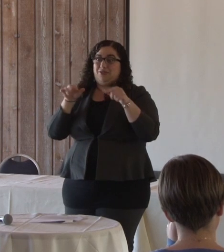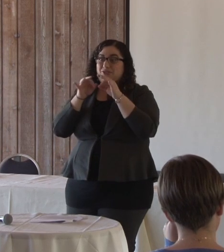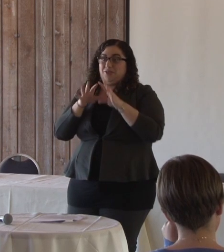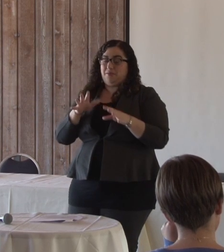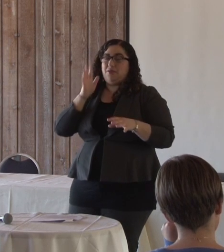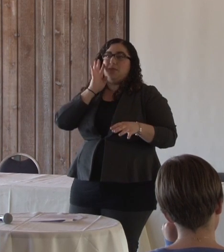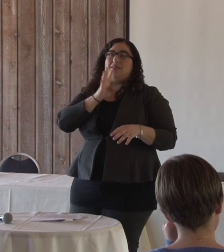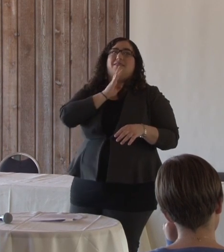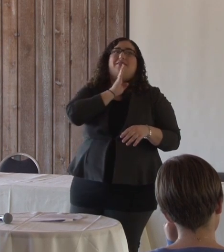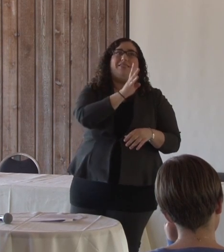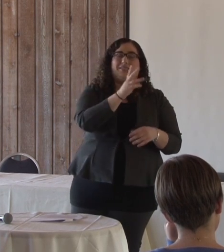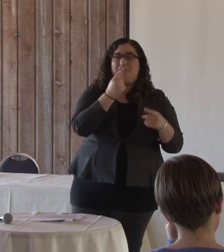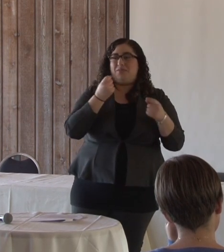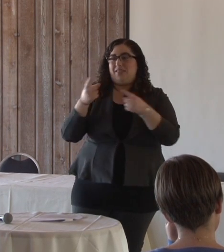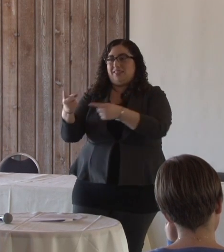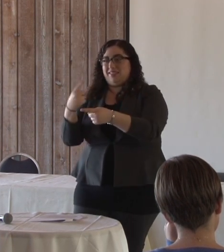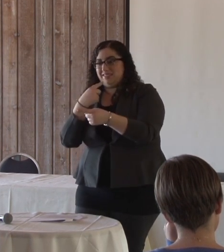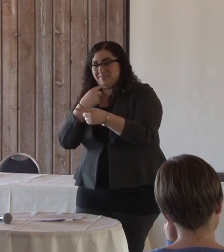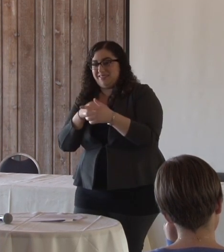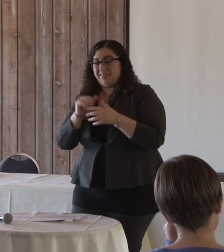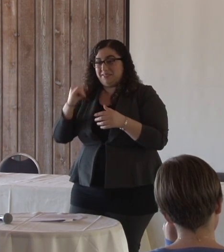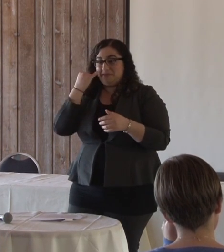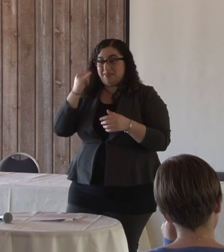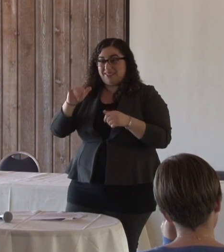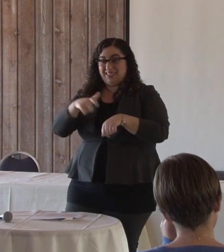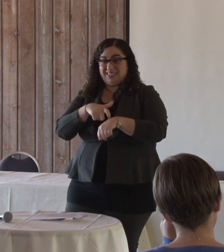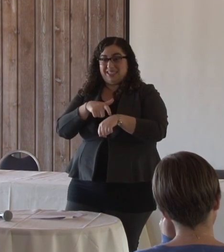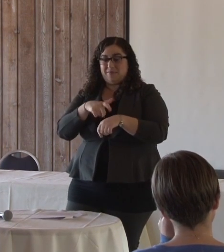to your question. And then you have a sign language interpreter who's going